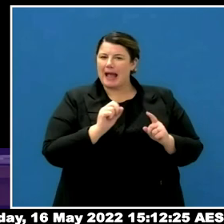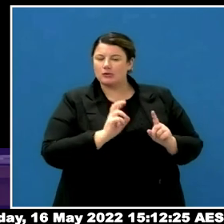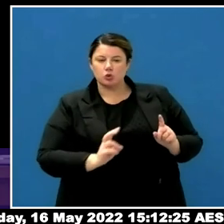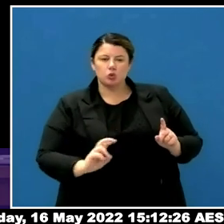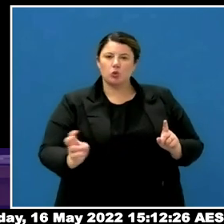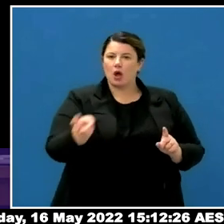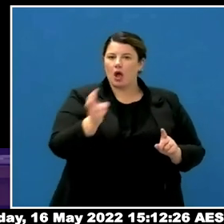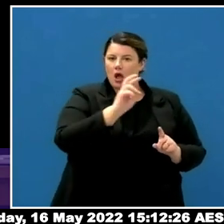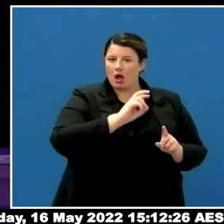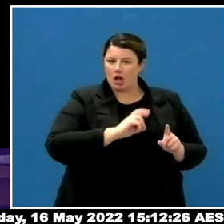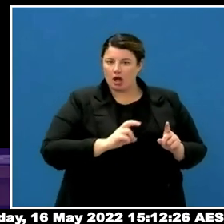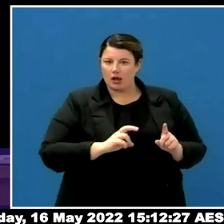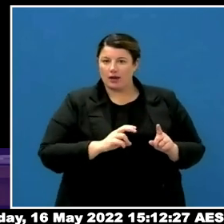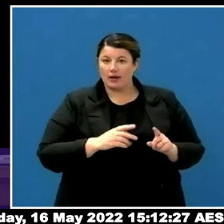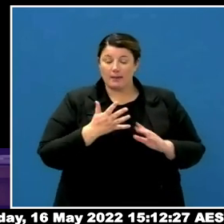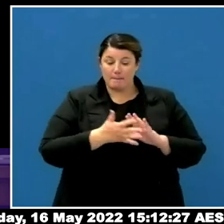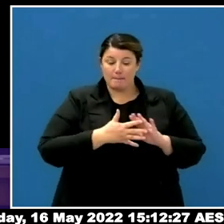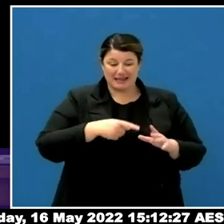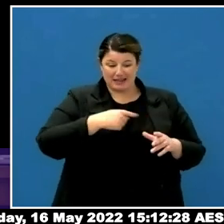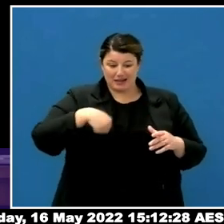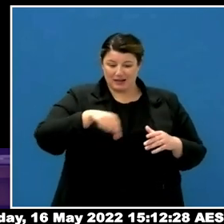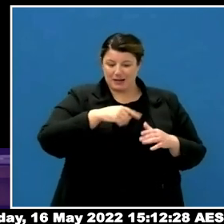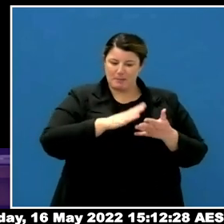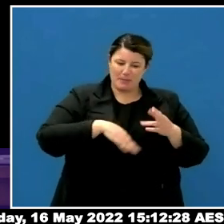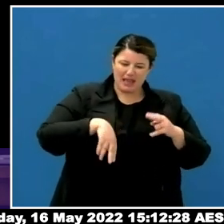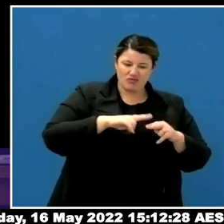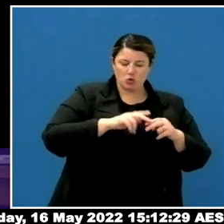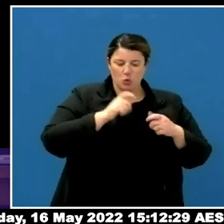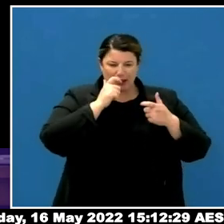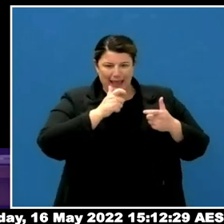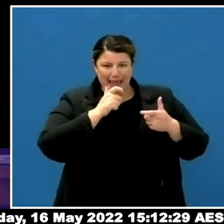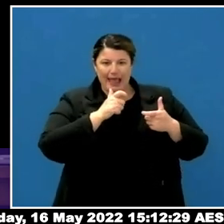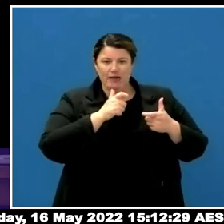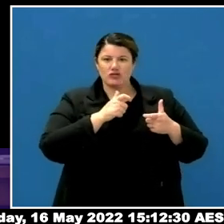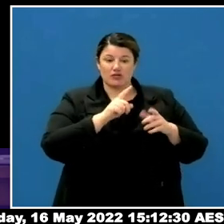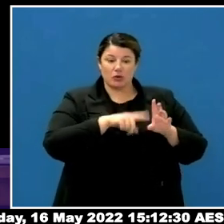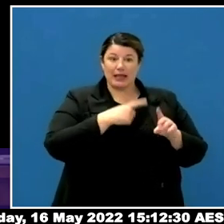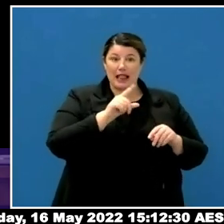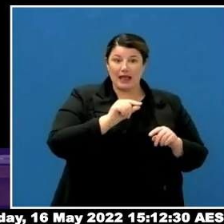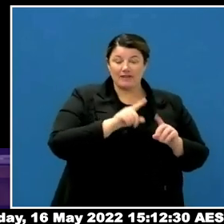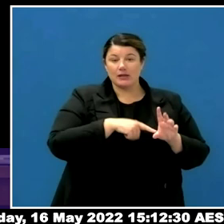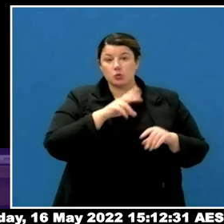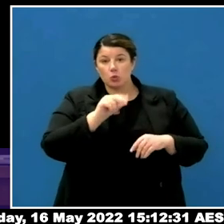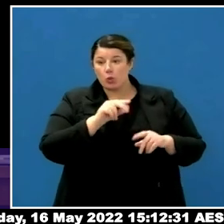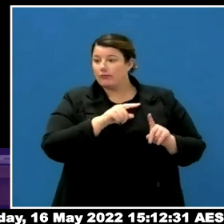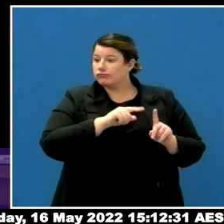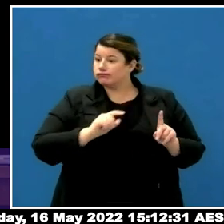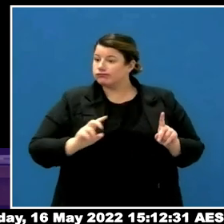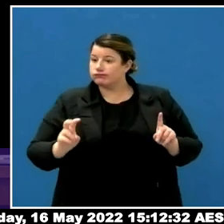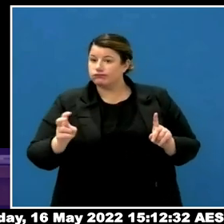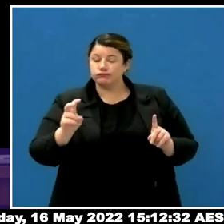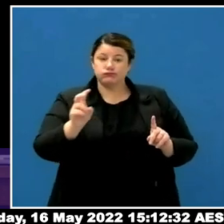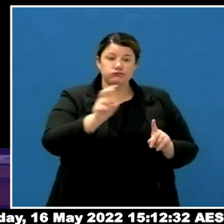the children in years 11 and 12 around to different sites to view what was available